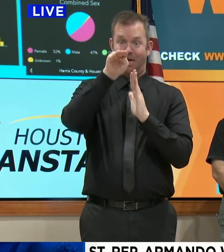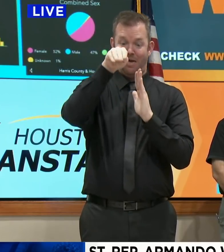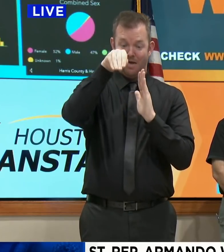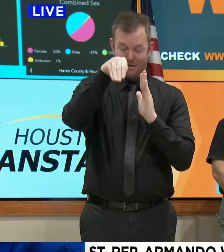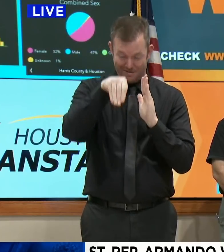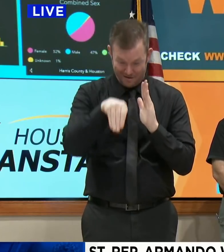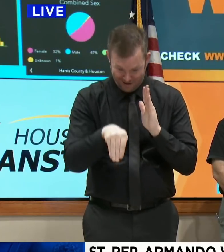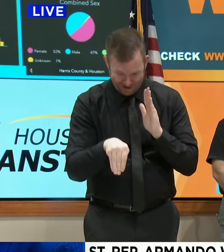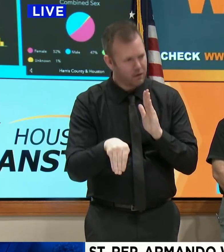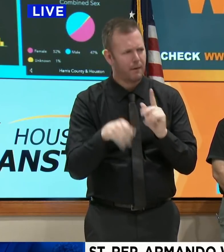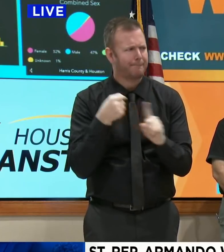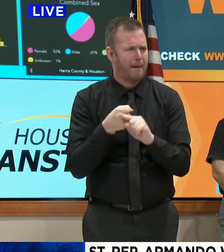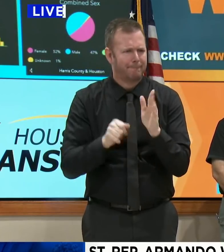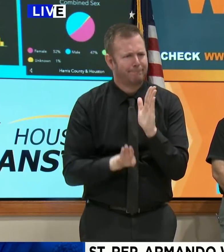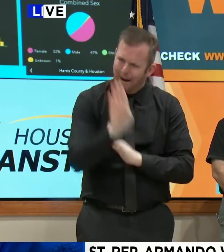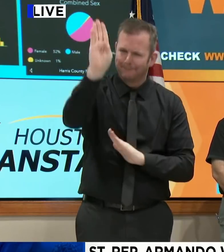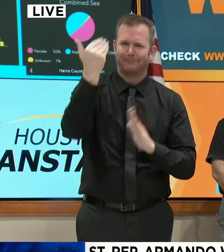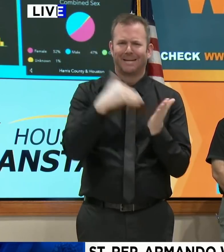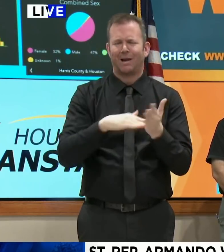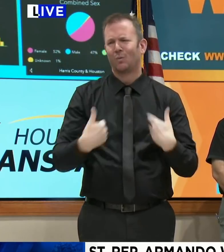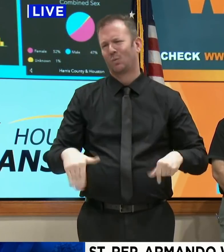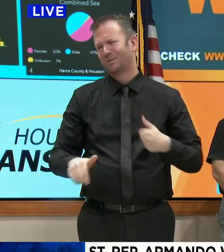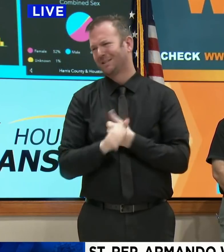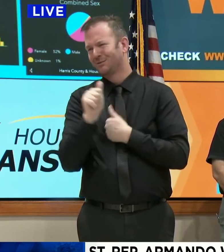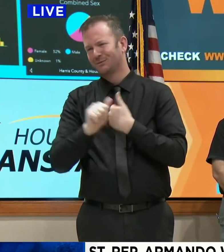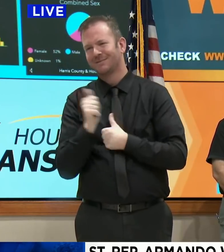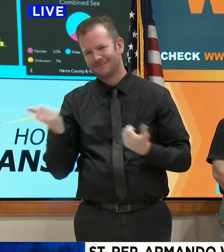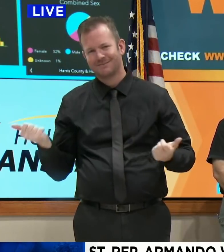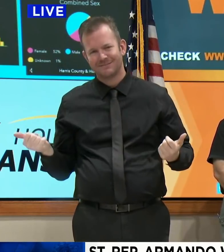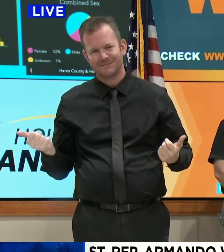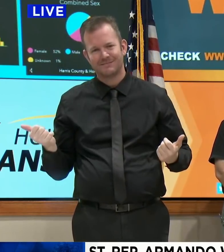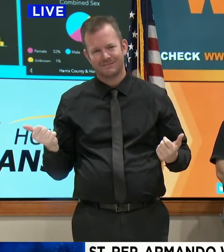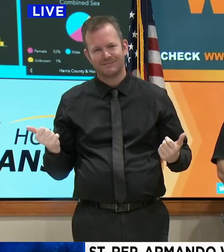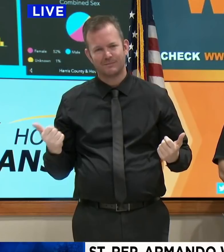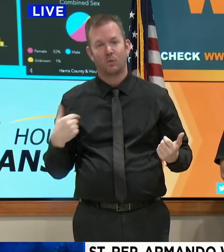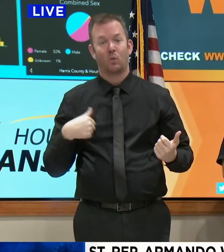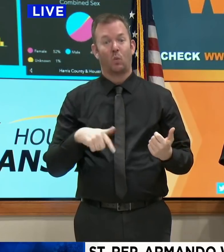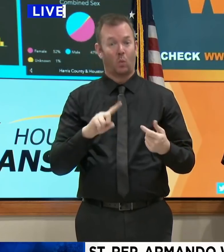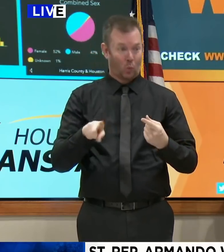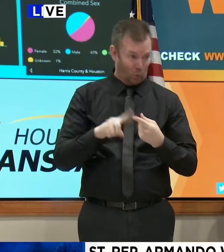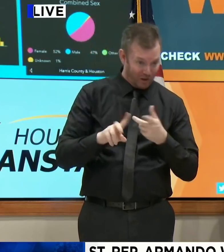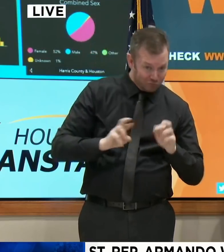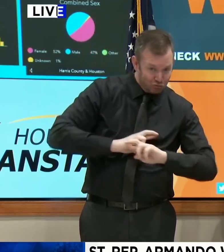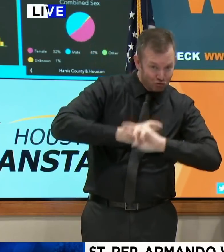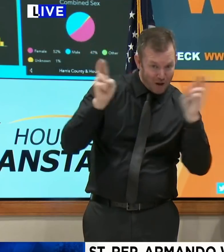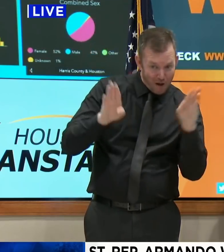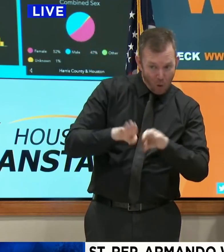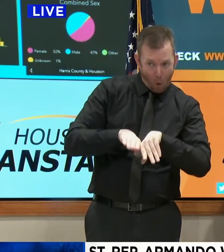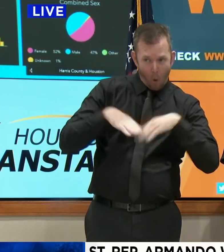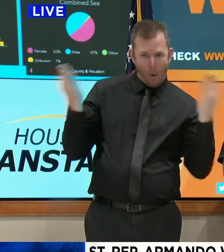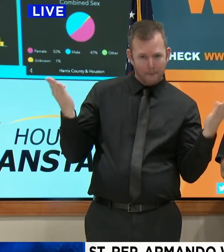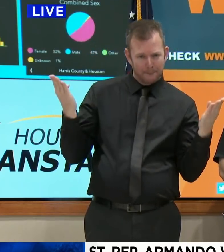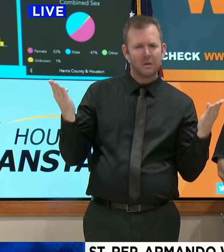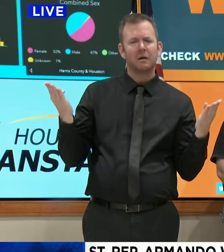will always run the risk of the fires coming the risk of the fires coming back and so that’s why back and so that’s why when we reopen and regardless